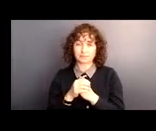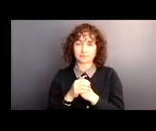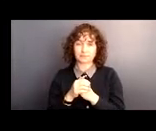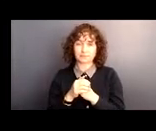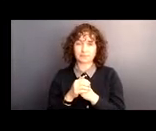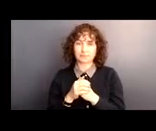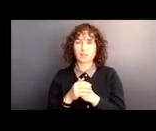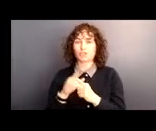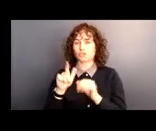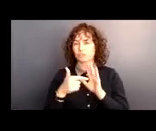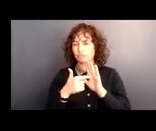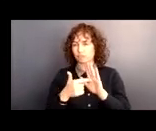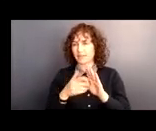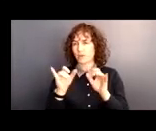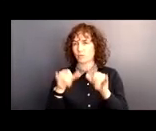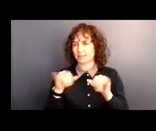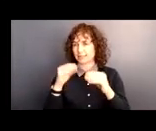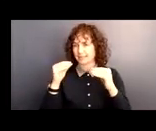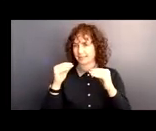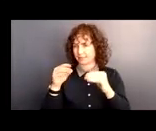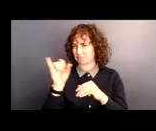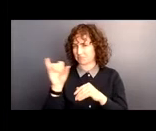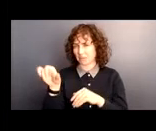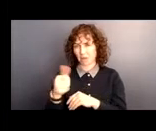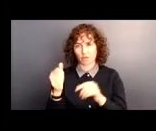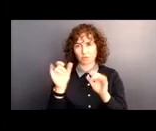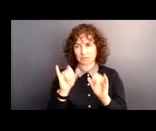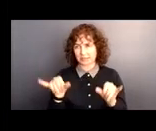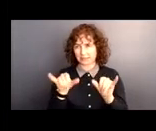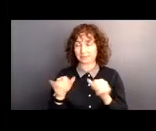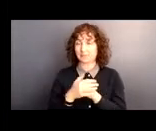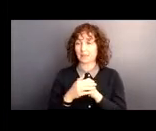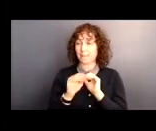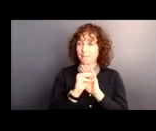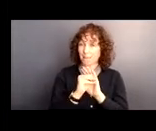Introduce this routine and teach it like you would any other routine. Model and use repetition and practice